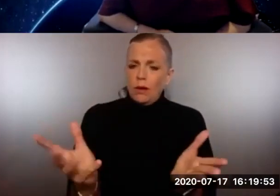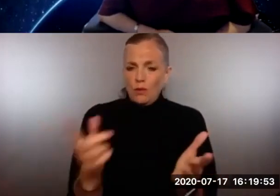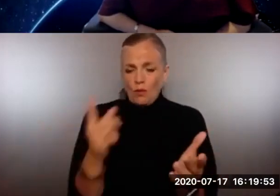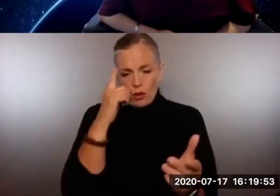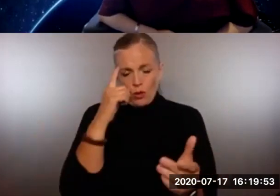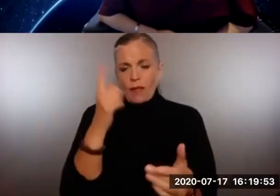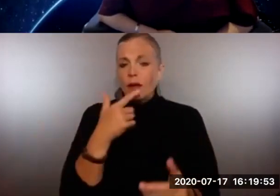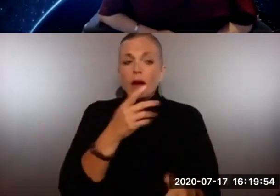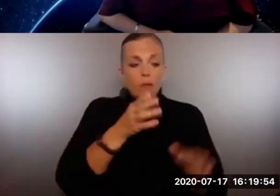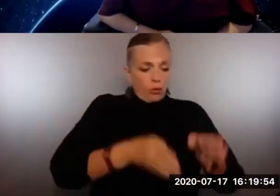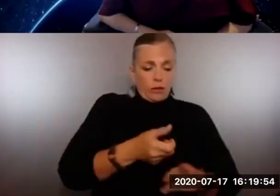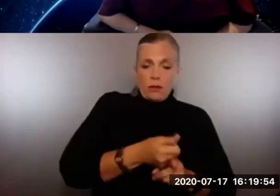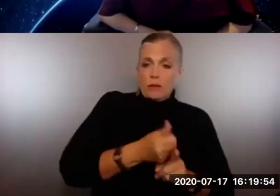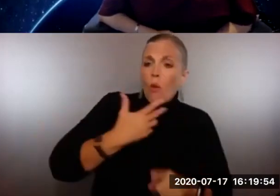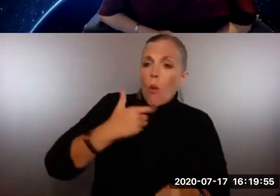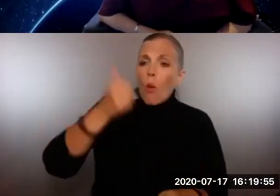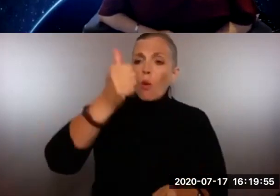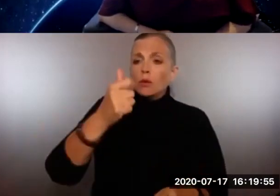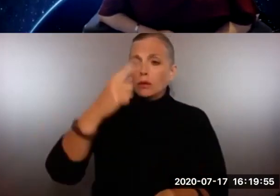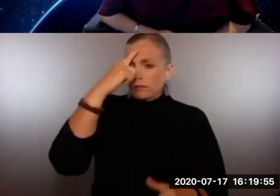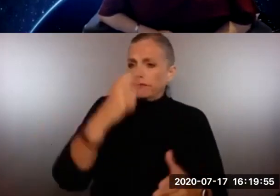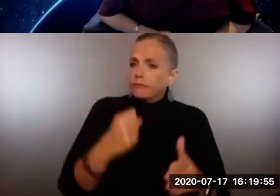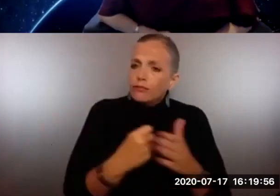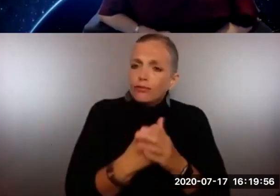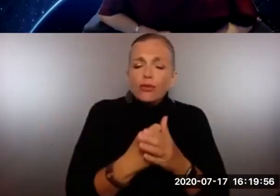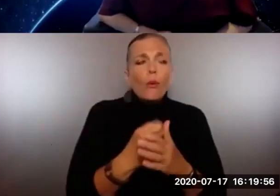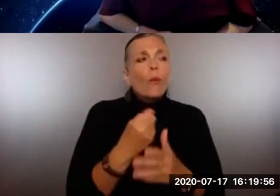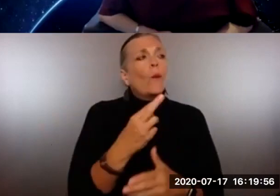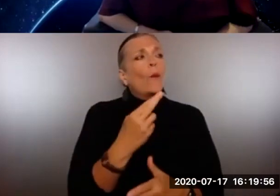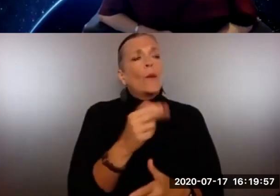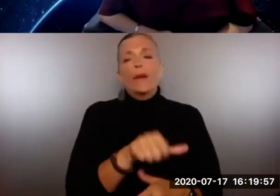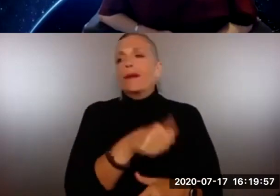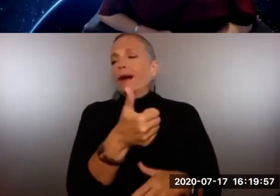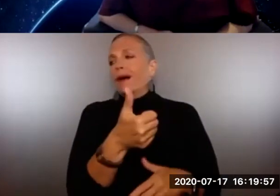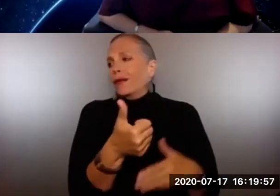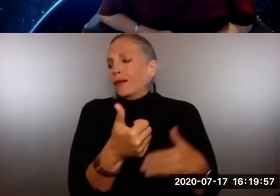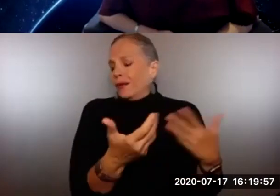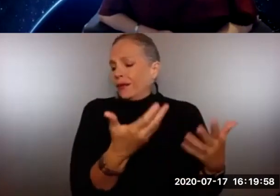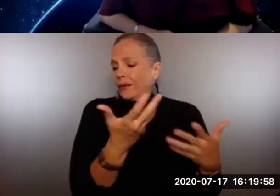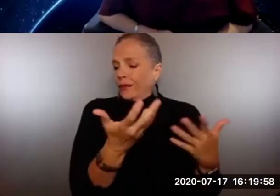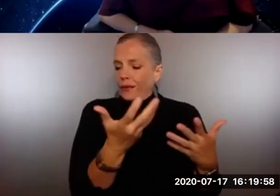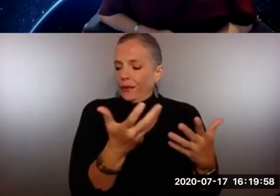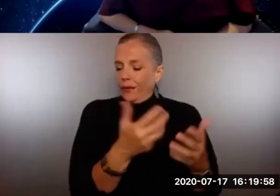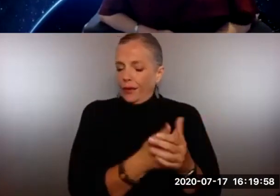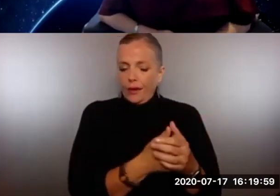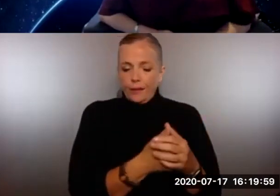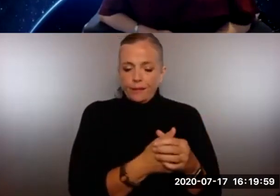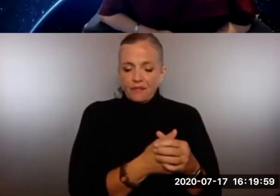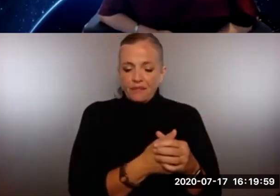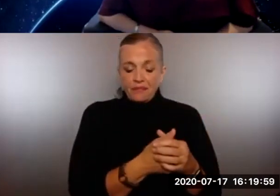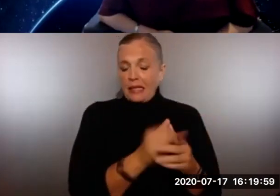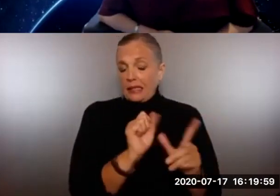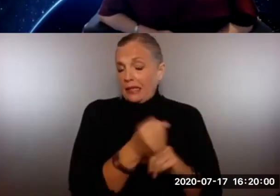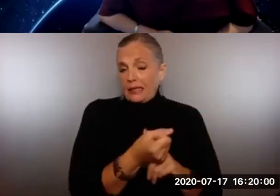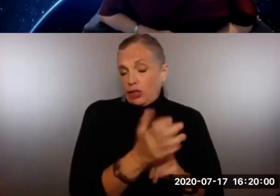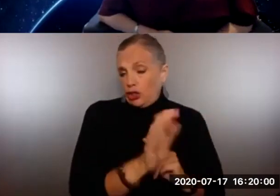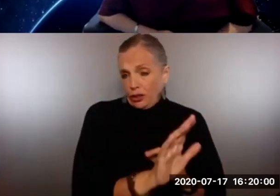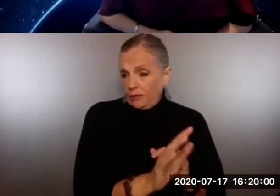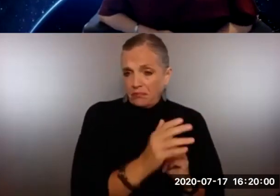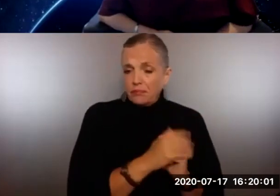or some other form of condition that is adversely